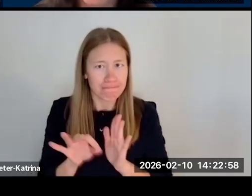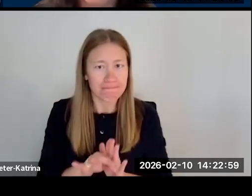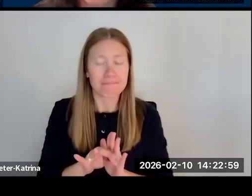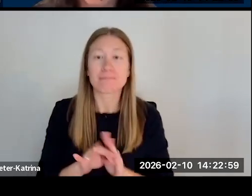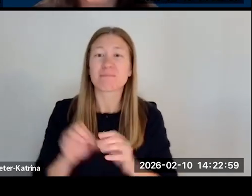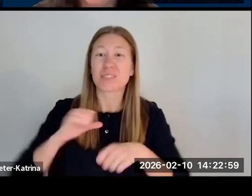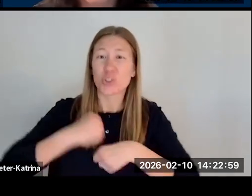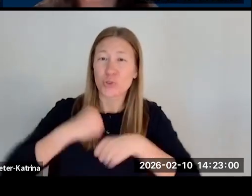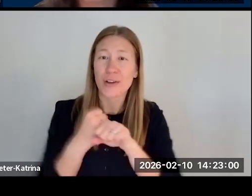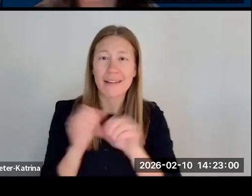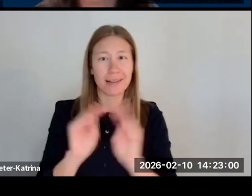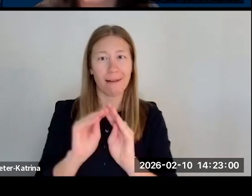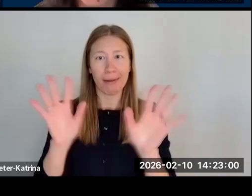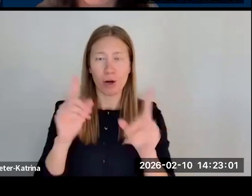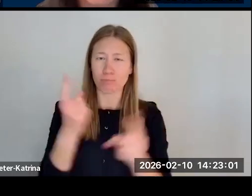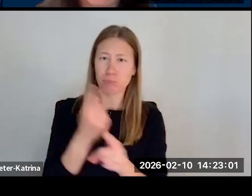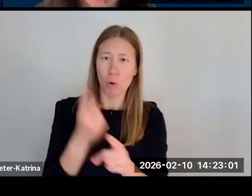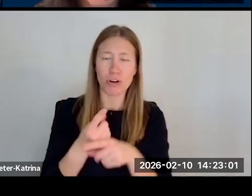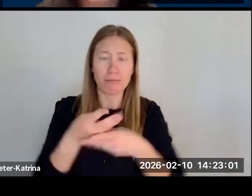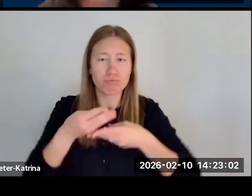and logical outline of the page.